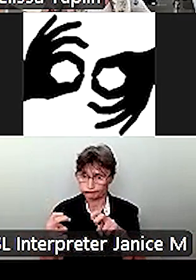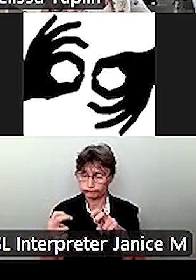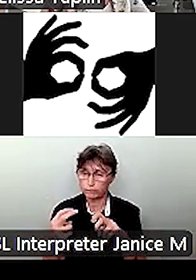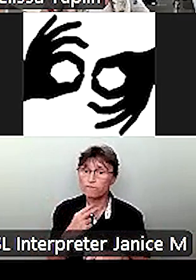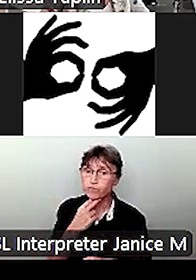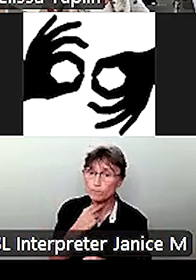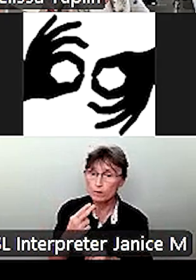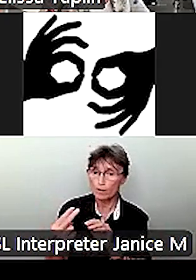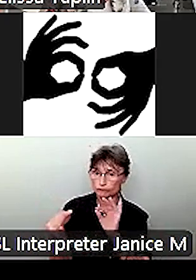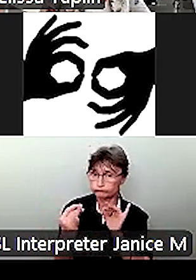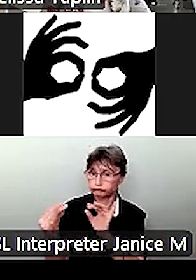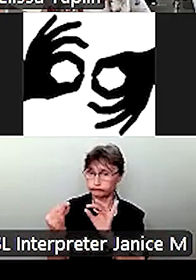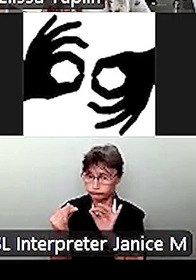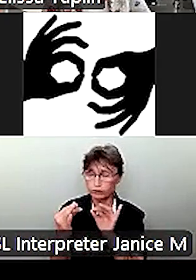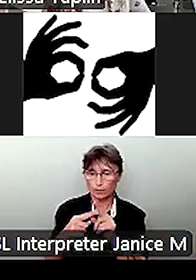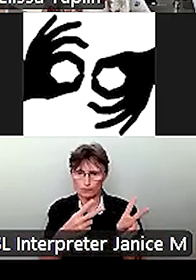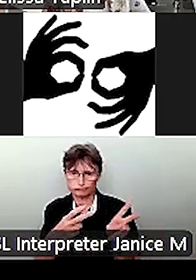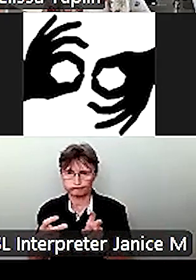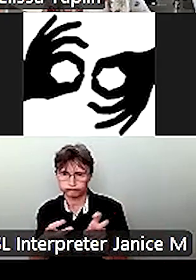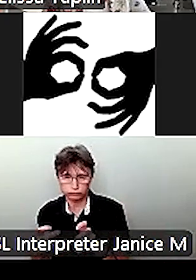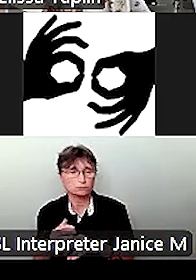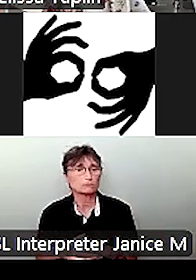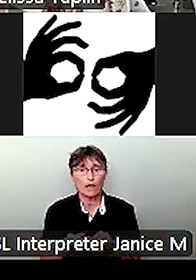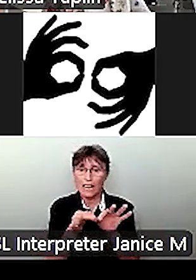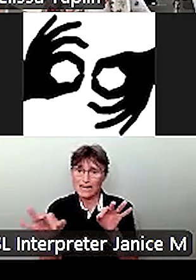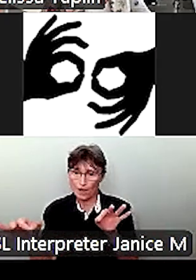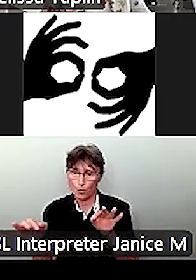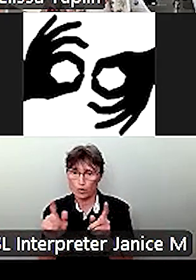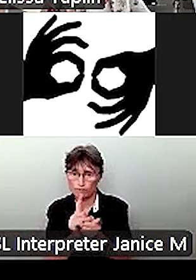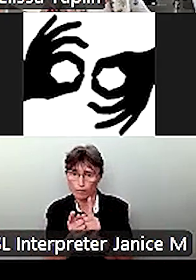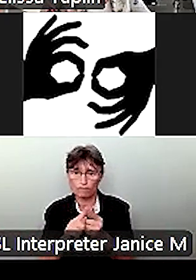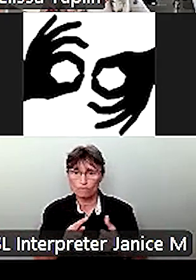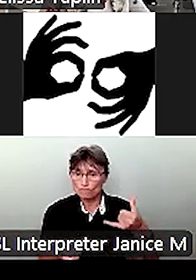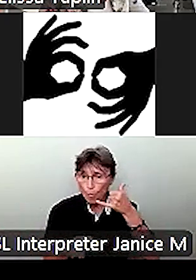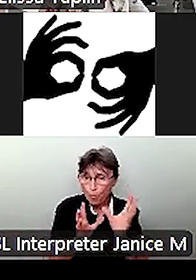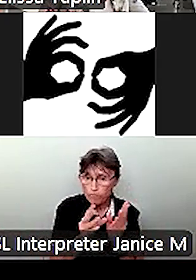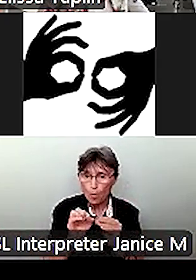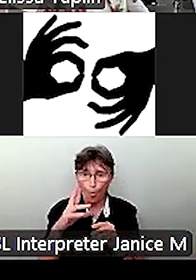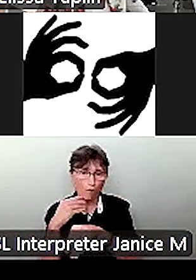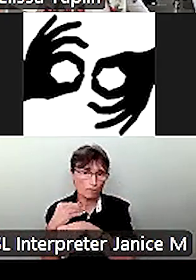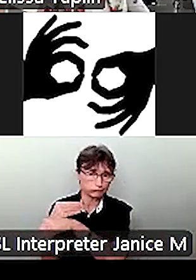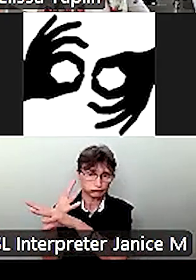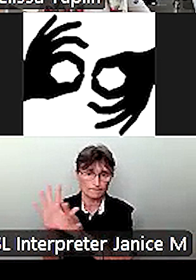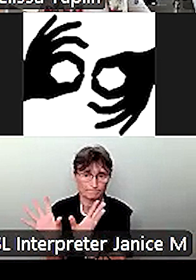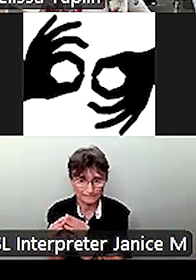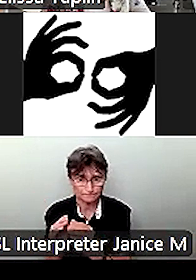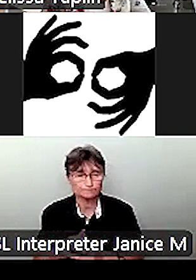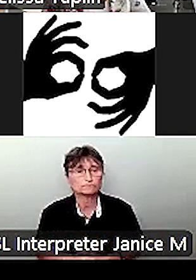document, language interpretation for phone or video meetings. We can even support you